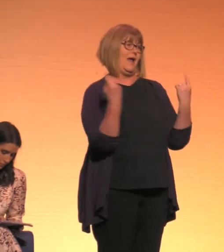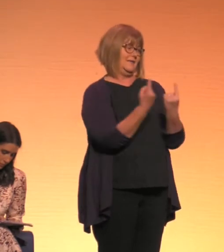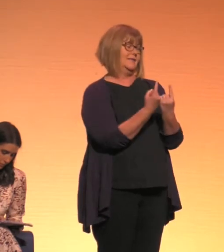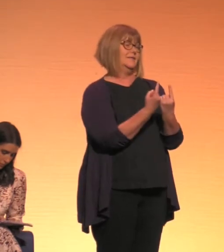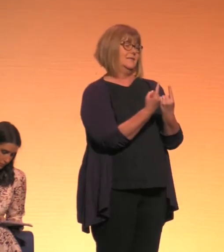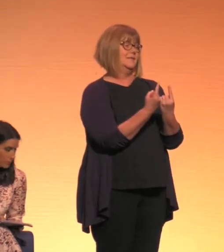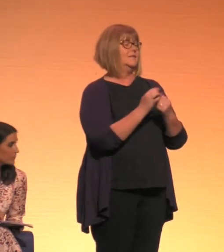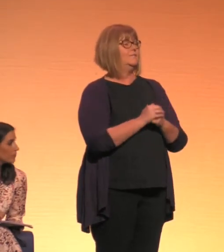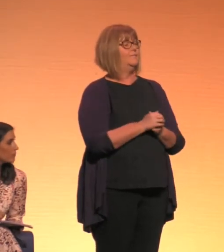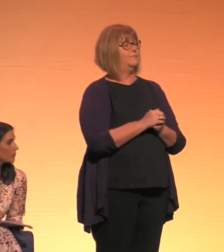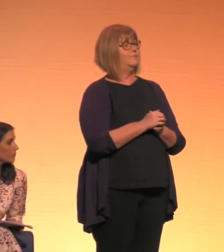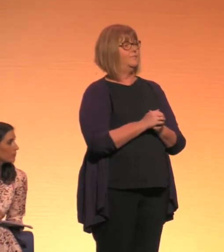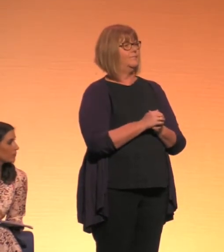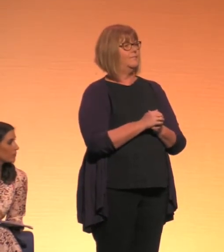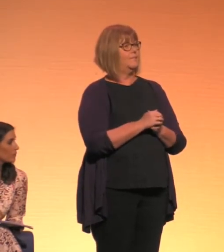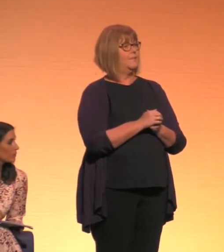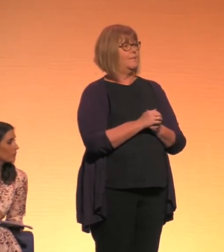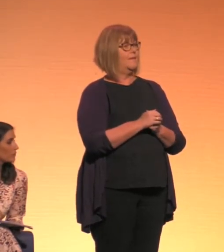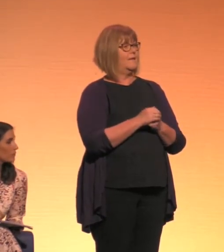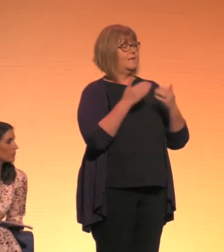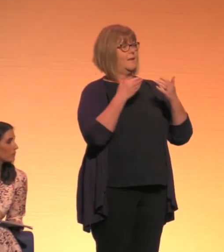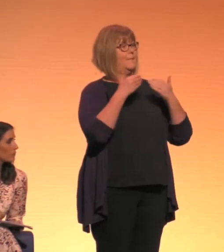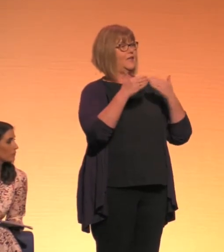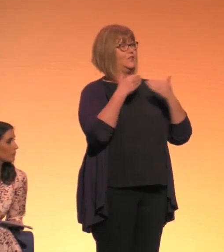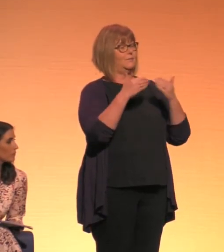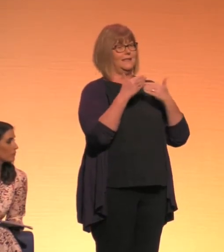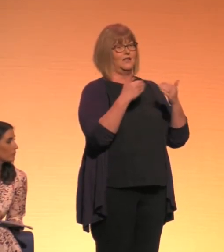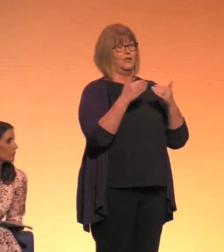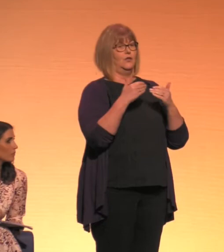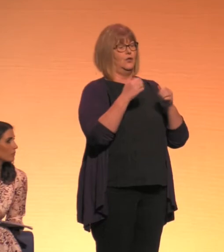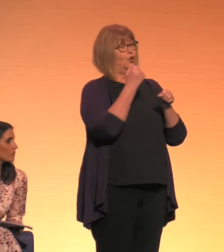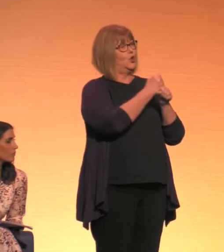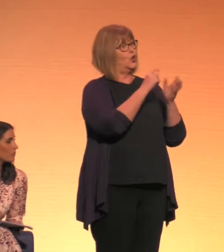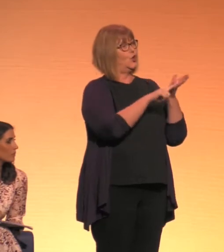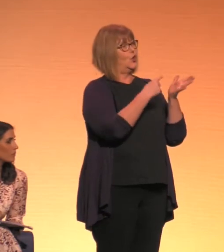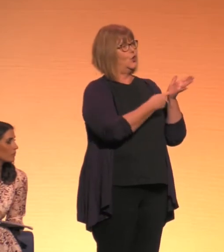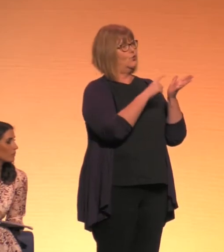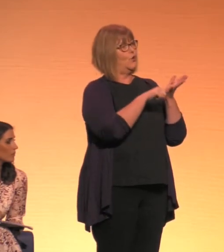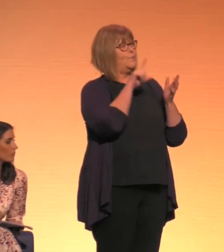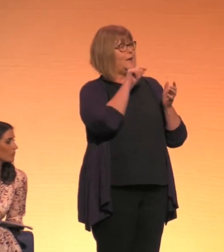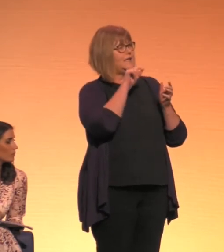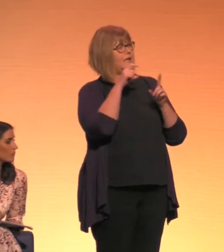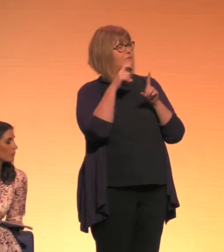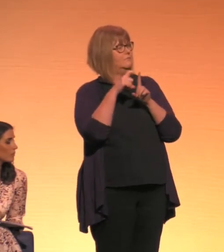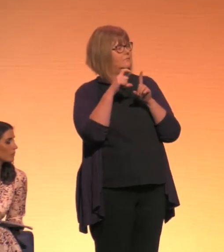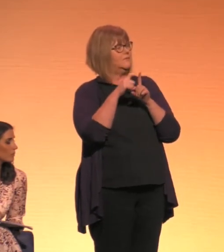After all, the late management guru Peter Drucker describes just one part of our system, the hospital,